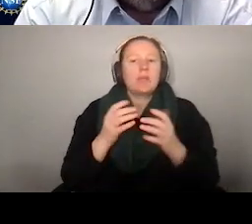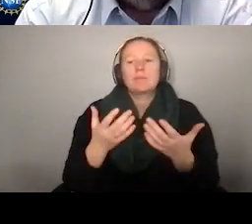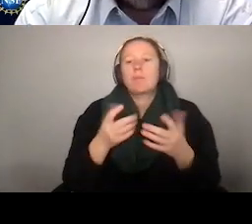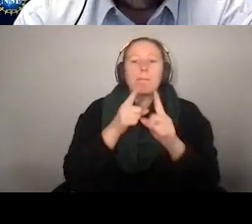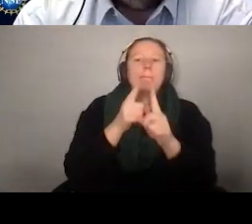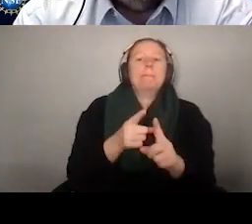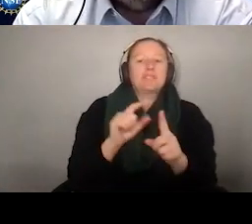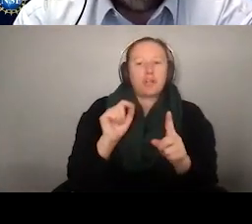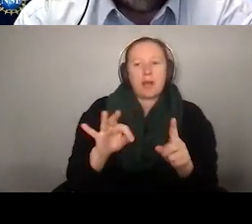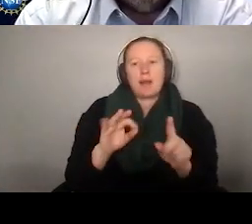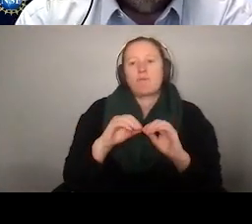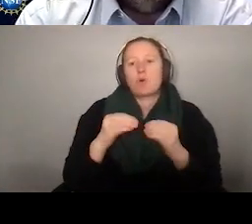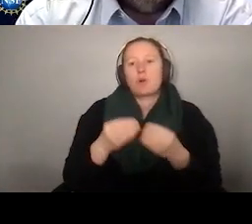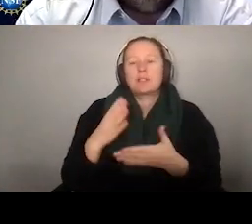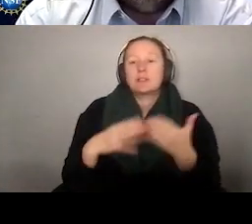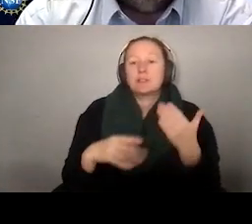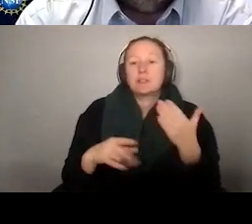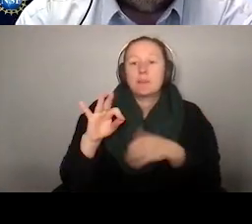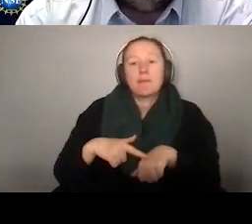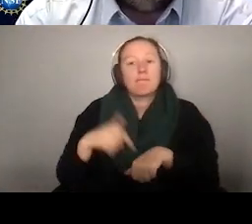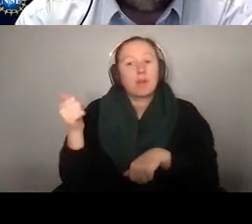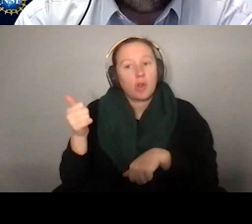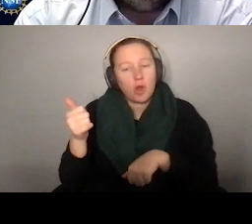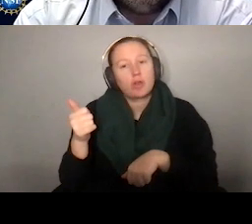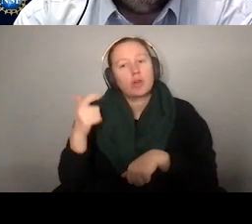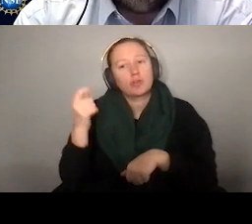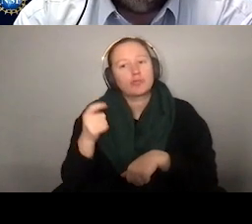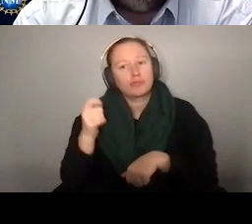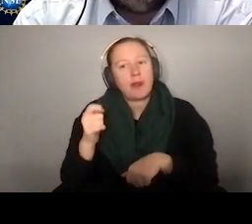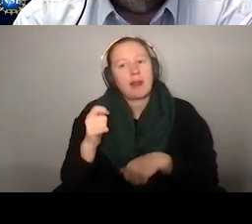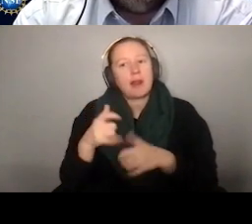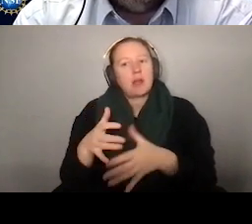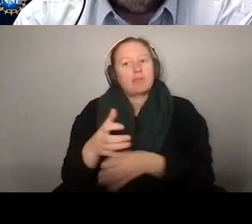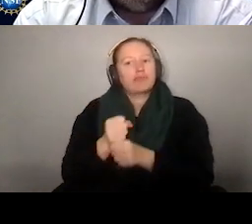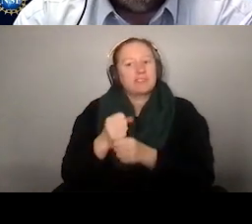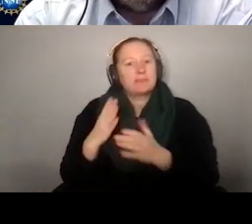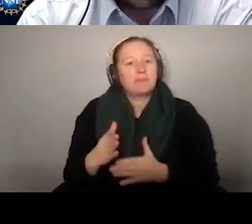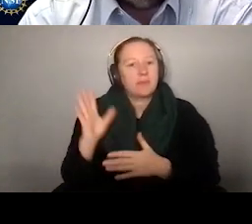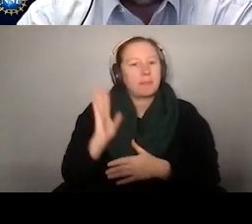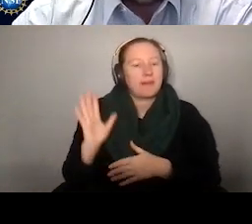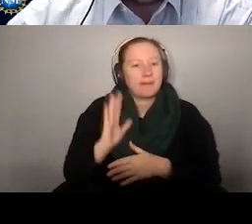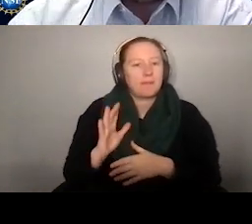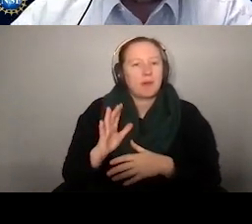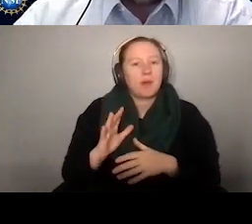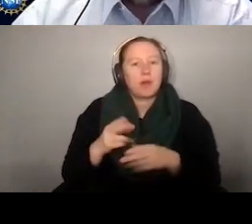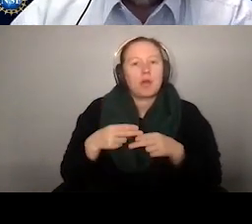Some of our longer-standing grant recipients may have known us previously as the Cash management branch.